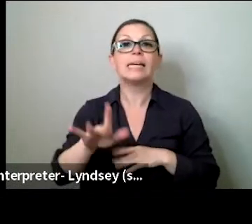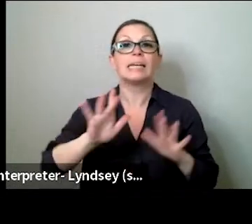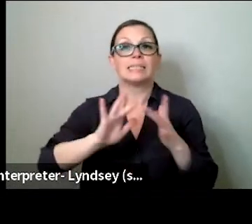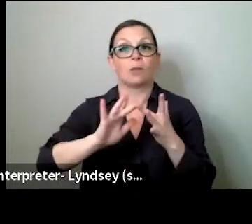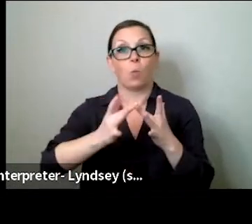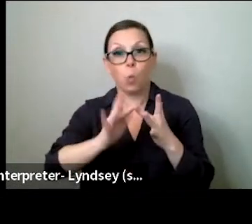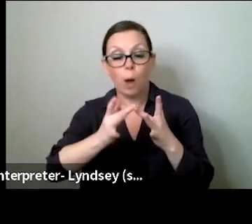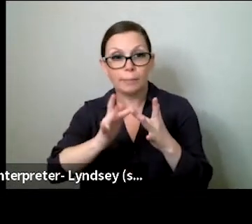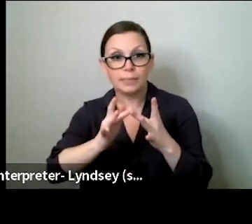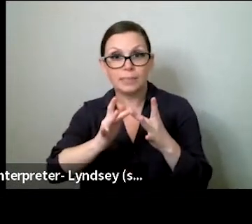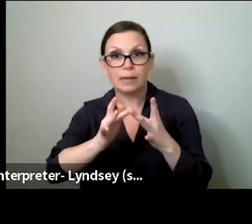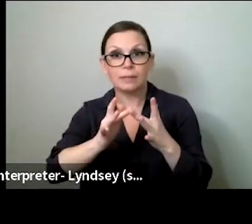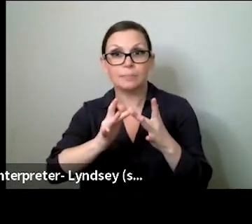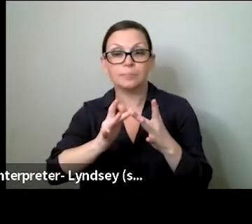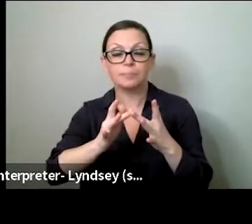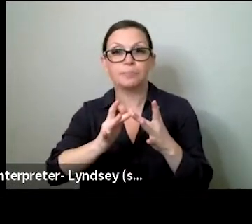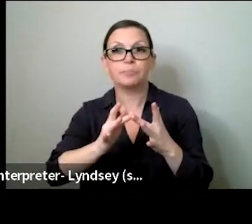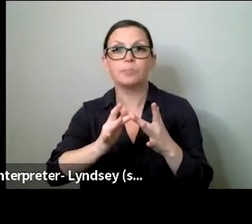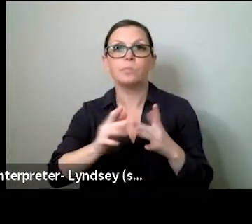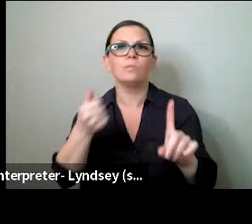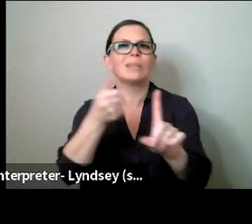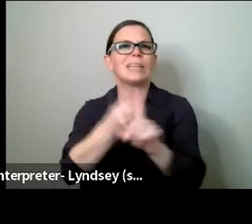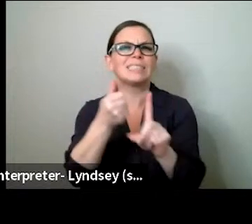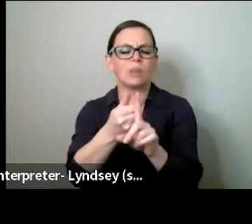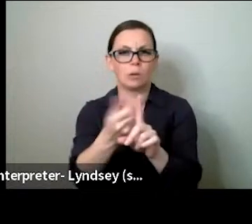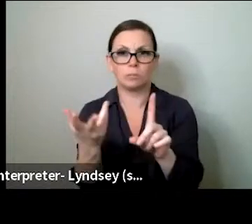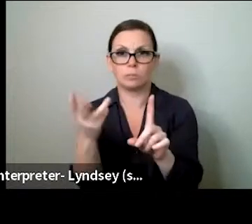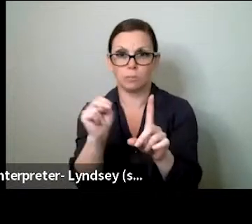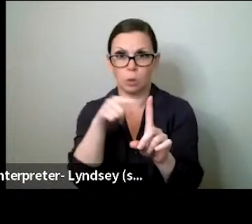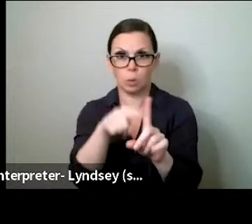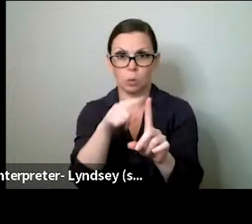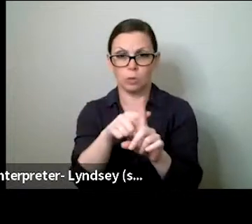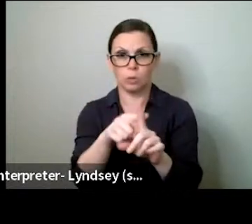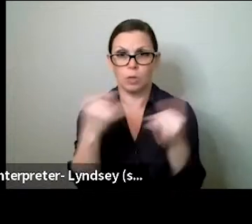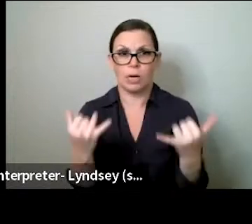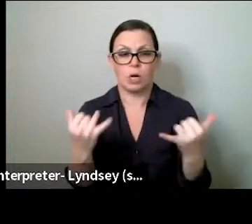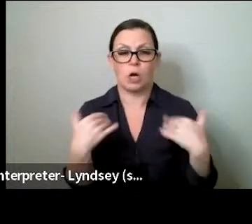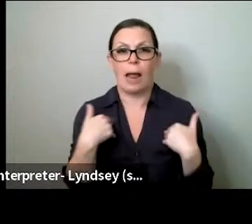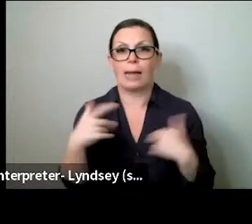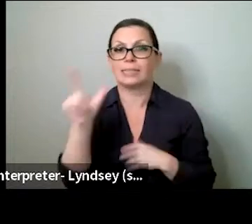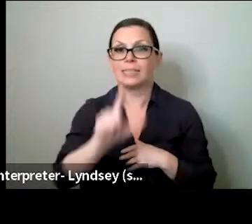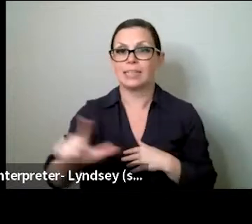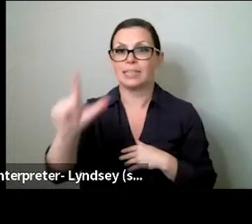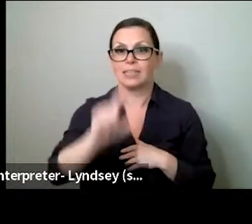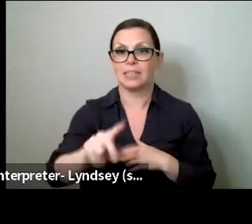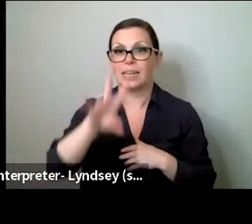it's its own stand standalone website. It currently has a library of 70 books